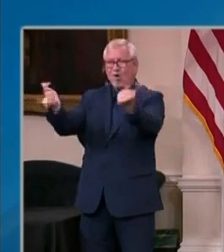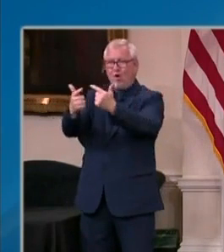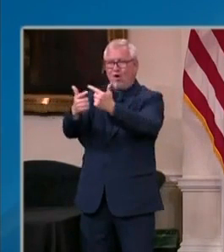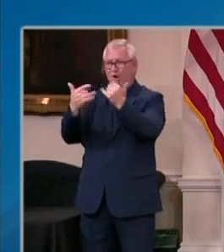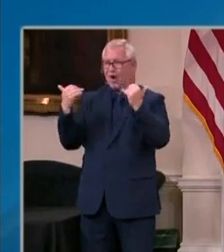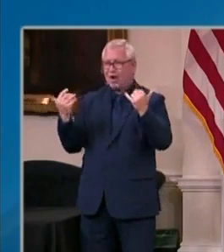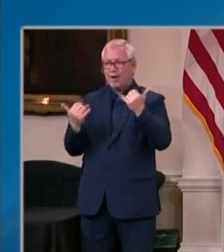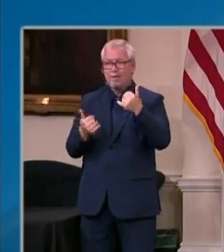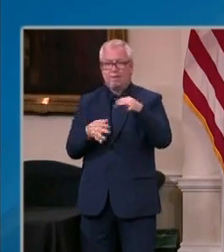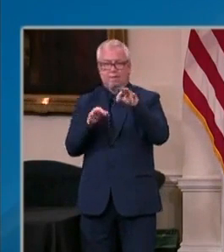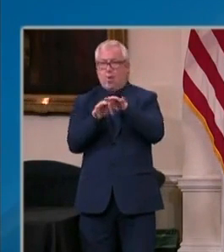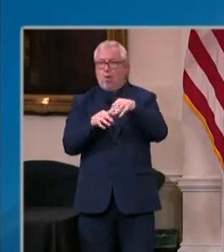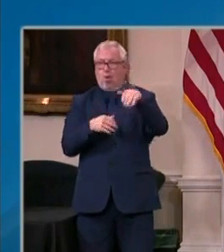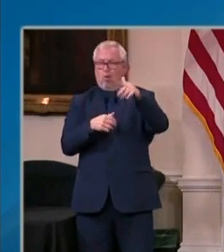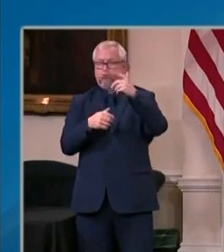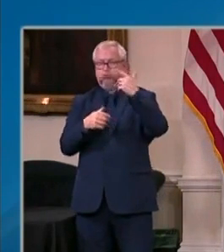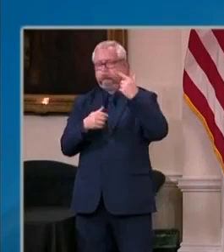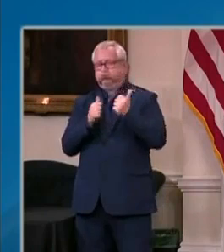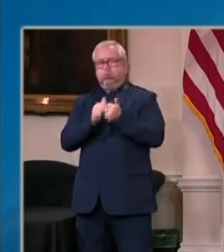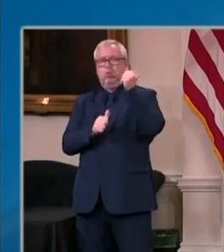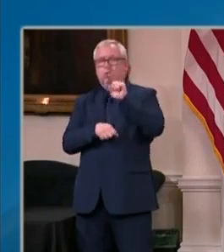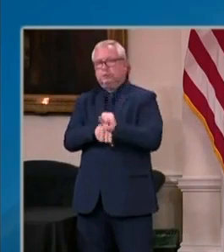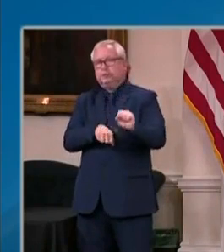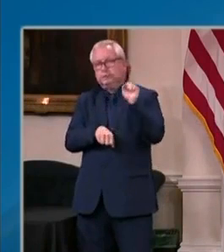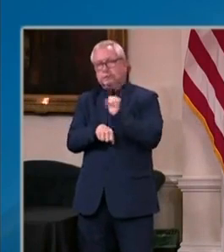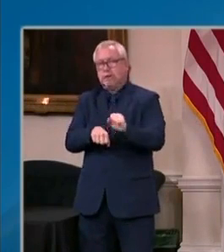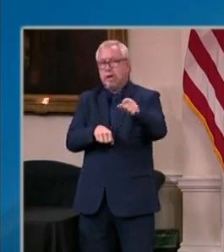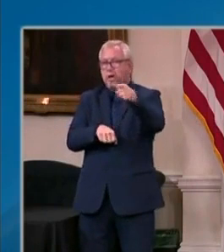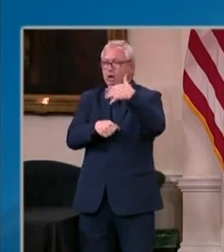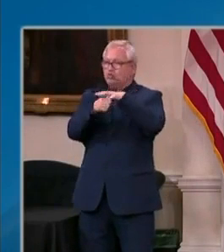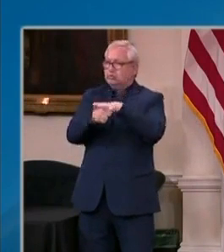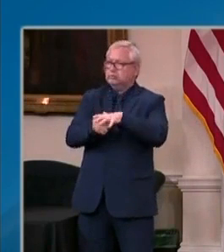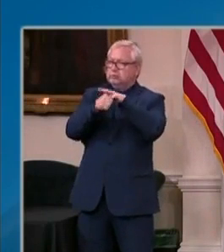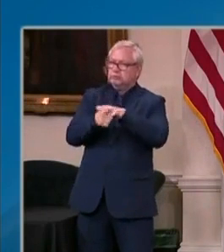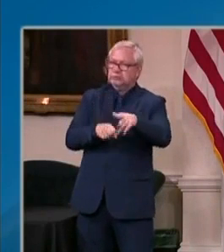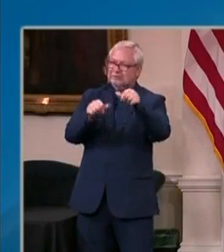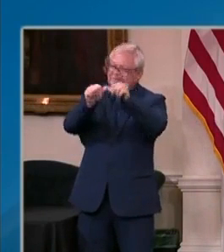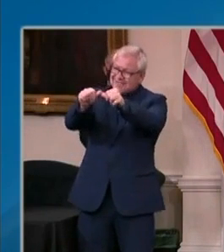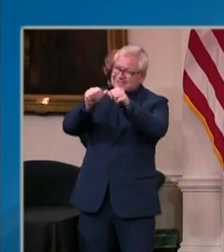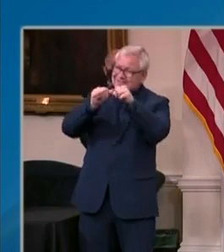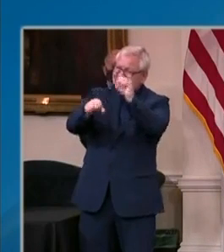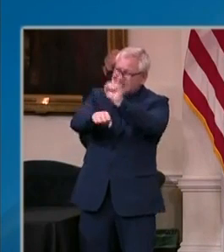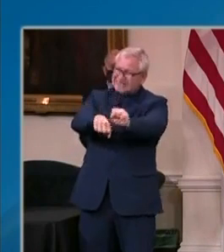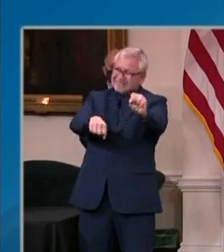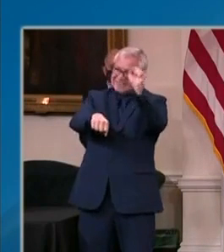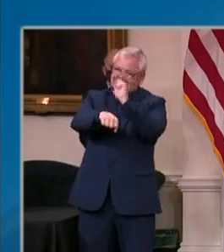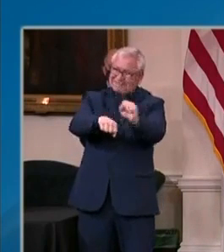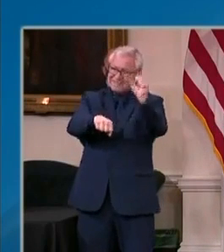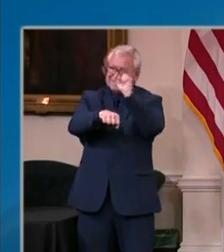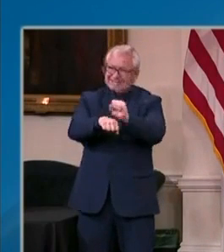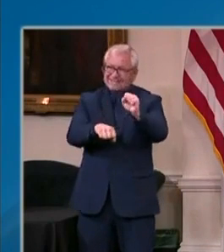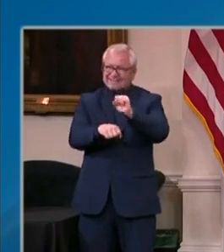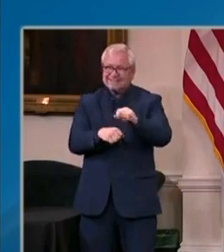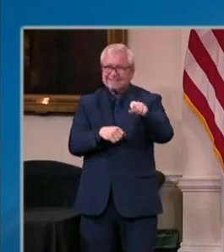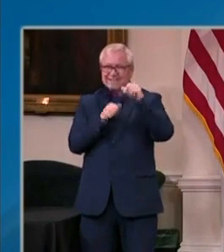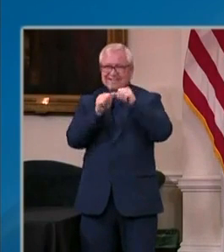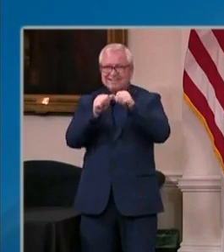THE NURSES, DOCTORS AND OTHER HEALTHCARE PROFESSIONALS THAT DELIVER THE CARE IN THE MOST ST STRESSFUL ENVIRONMENTS.